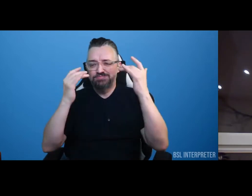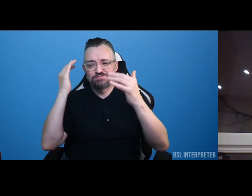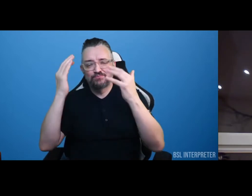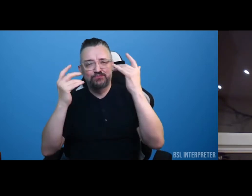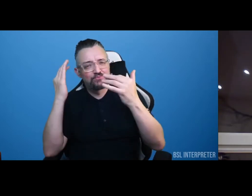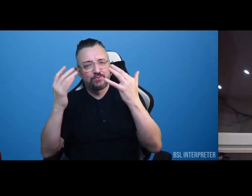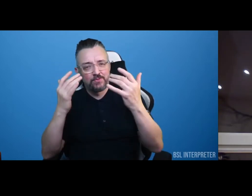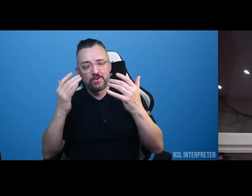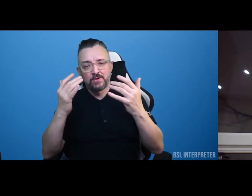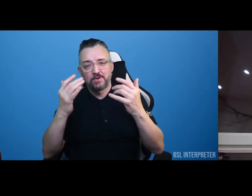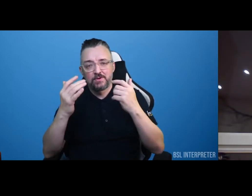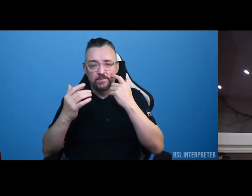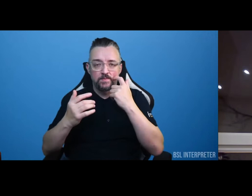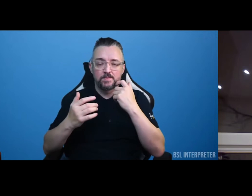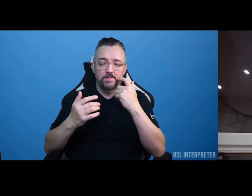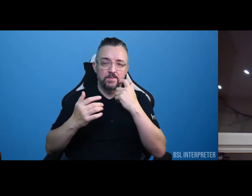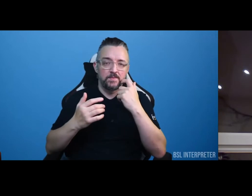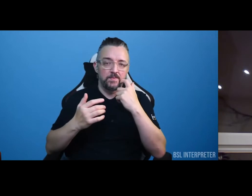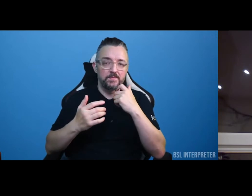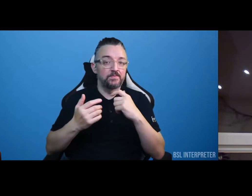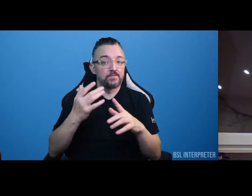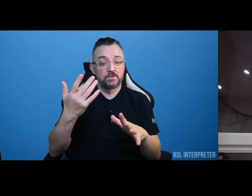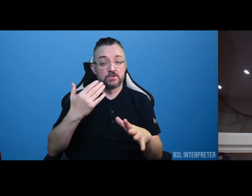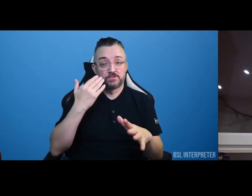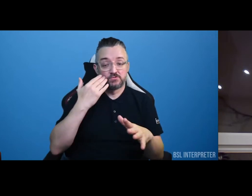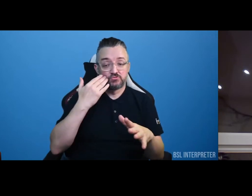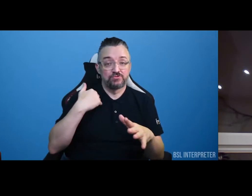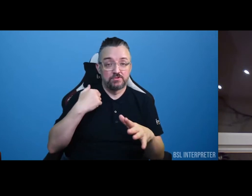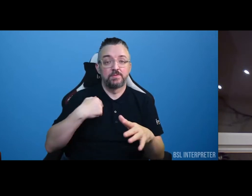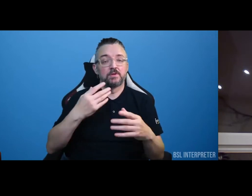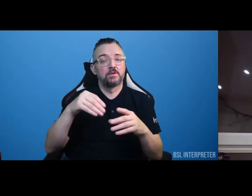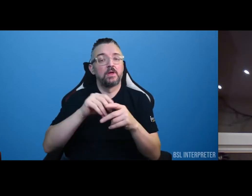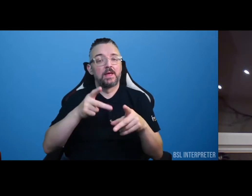So I was recently helping to edit an educational book and resource